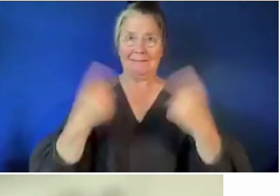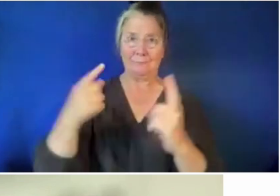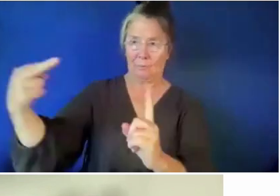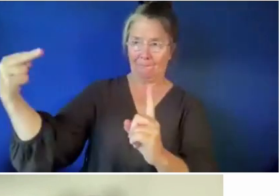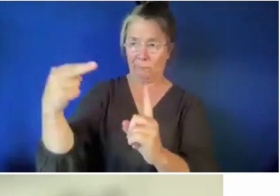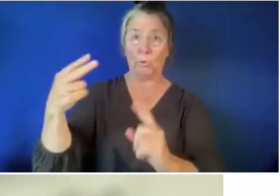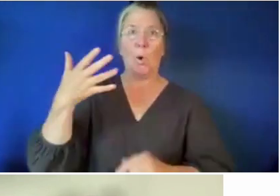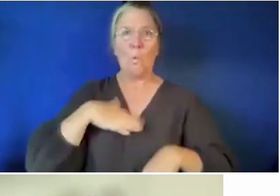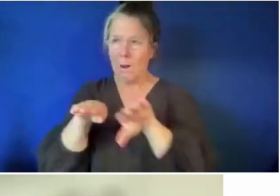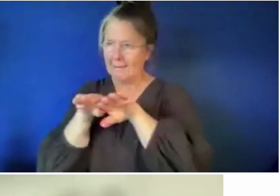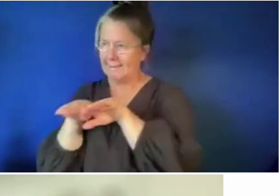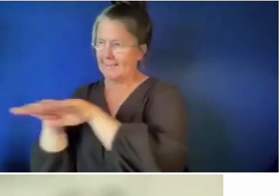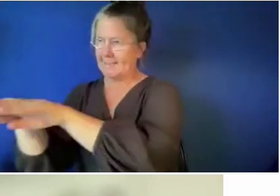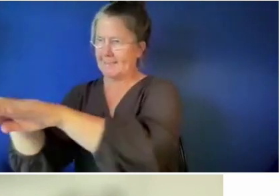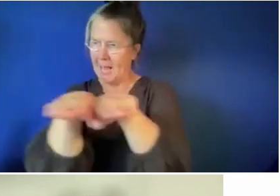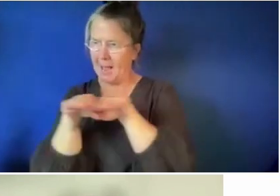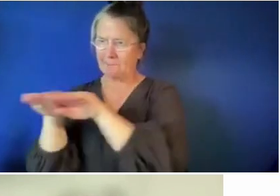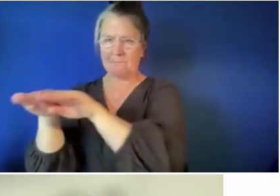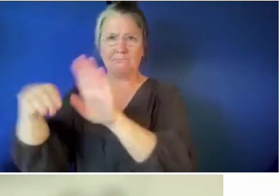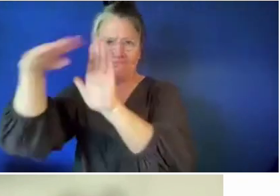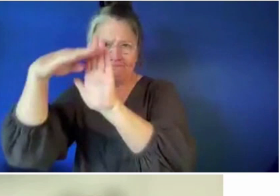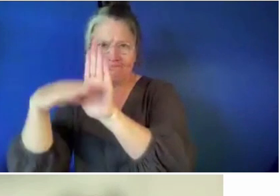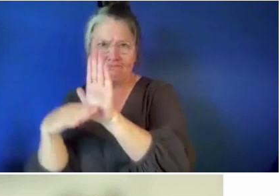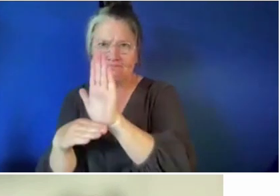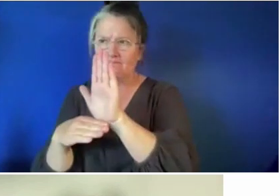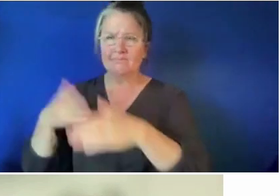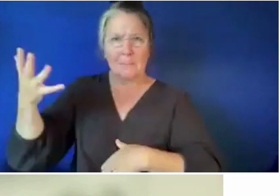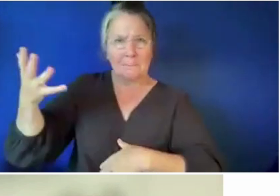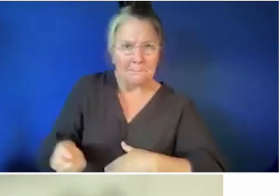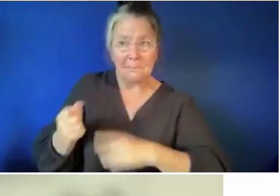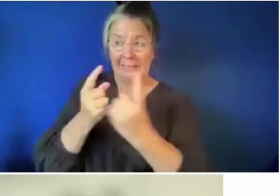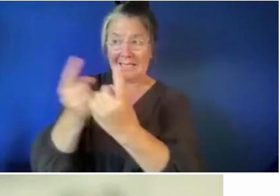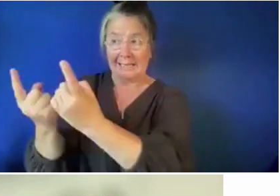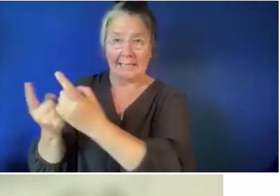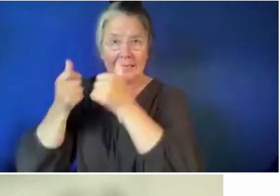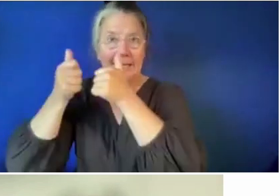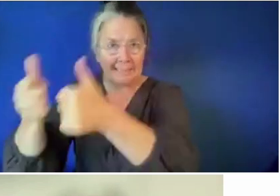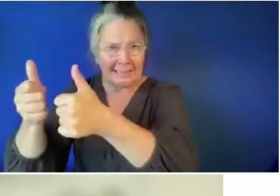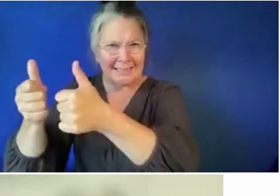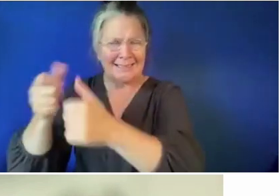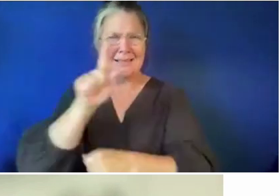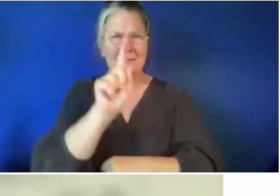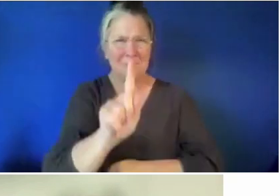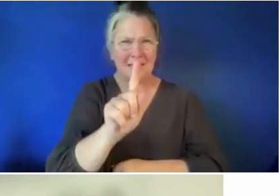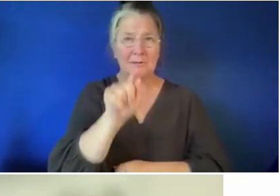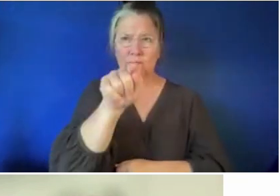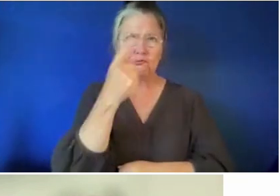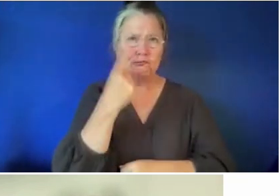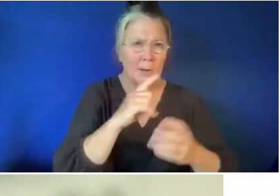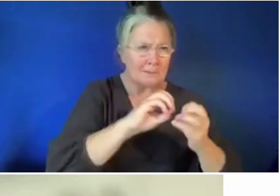and harmonise terms and conditions, but also that doesn't always work when you are trying to develop very specialists and technical skills